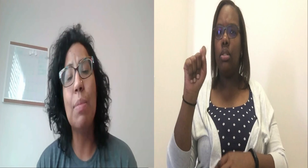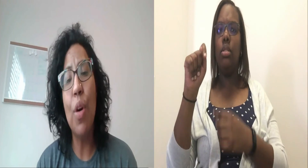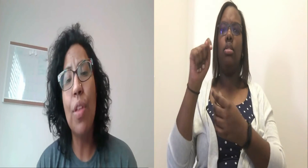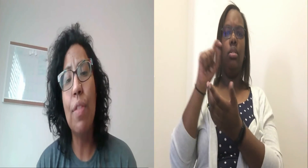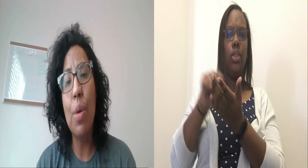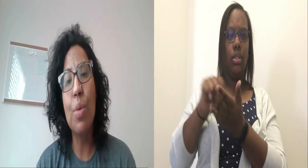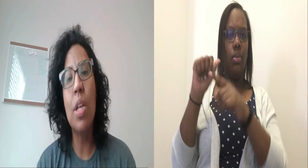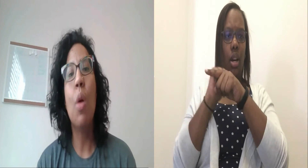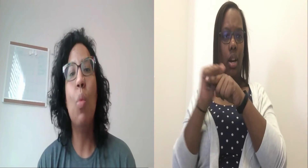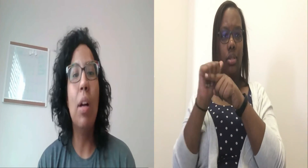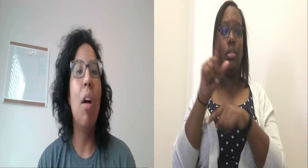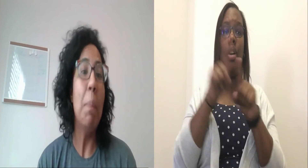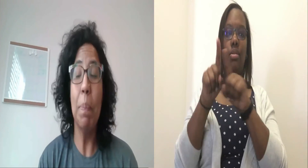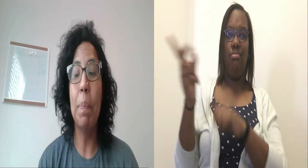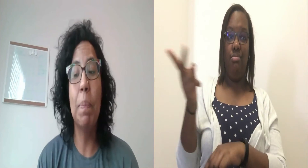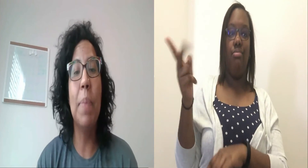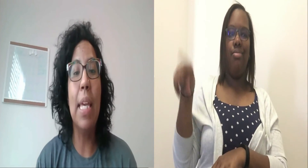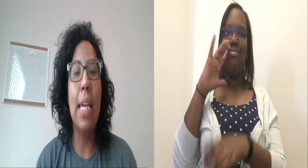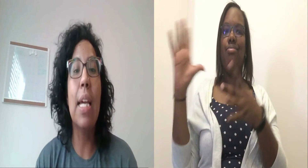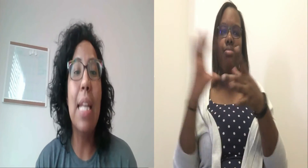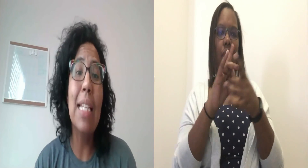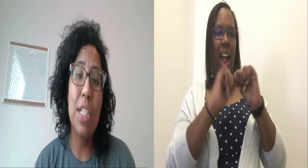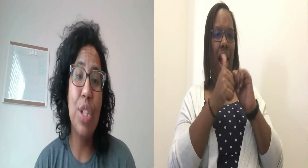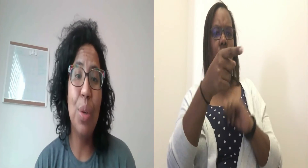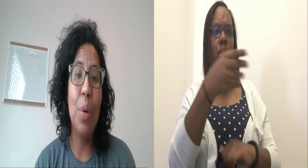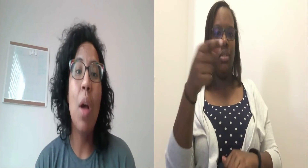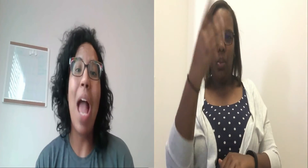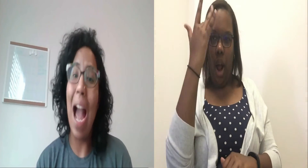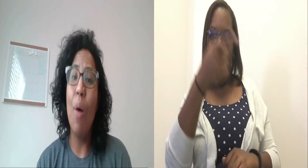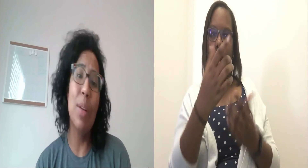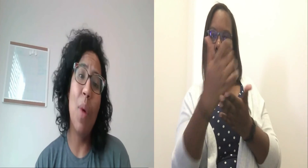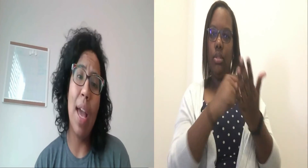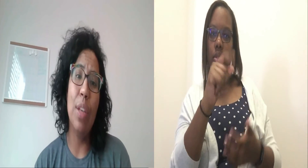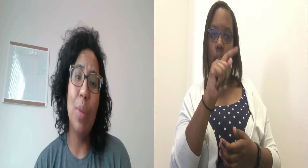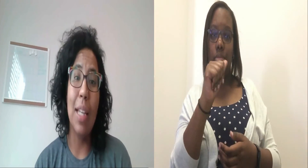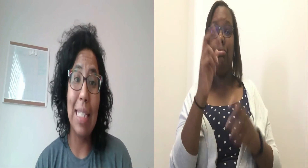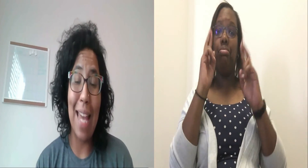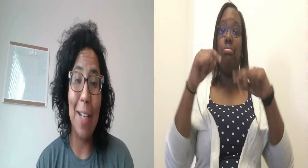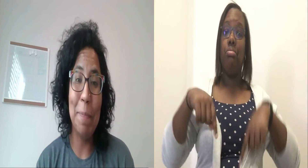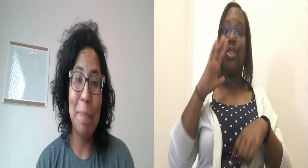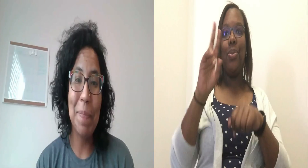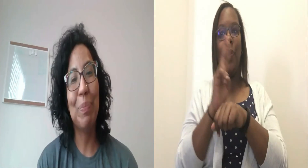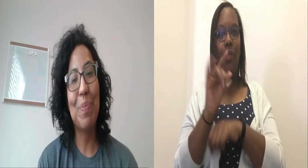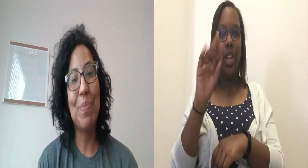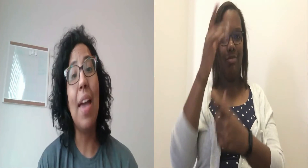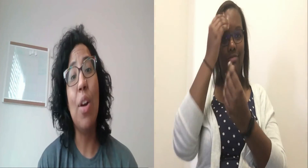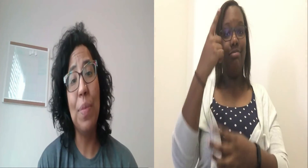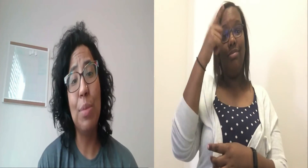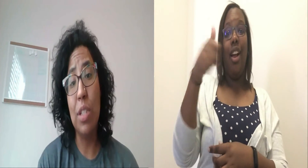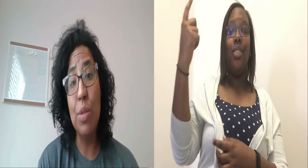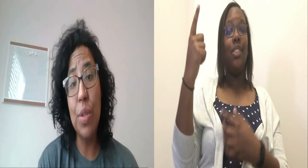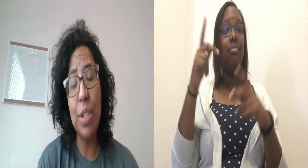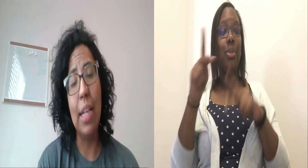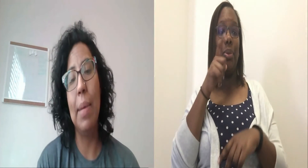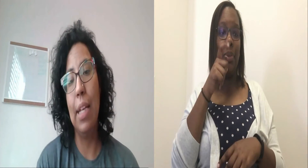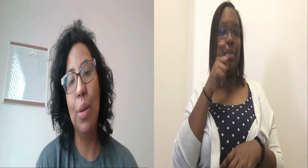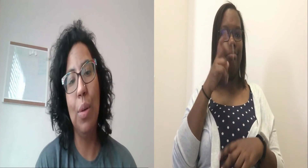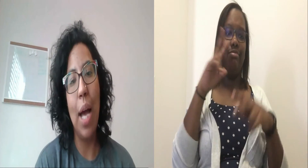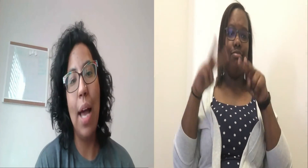both of those will be connected to how and why you collect data I hope this was useful to anybody who